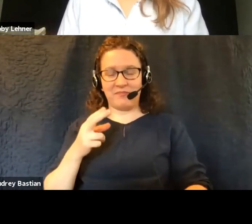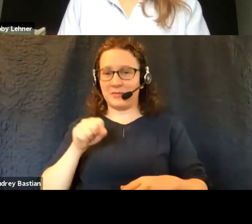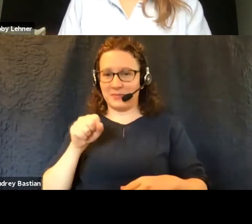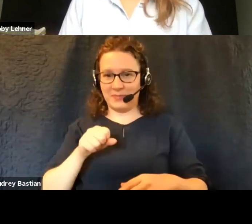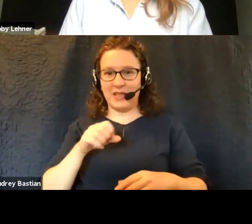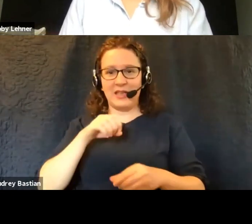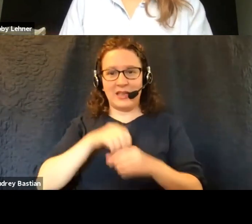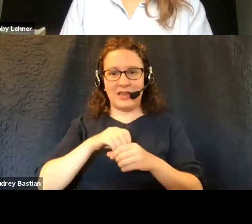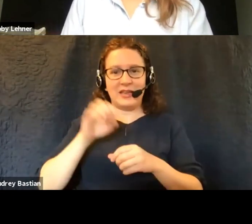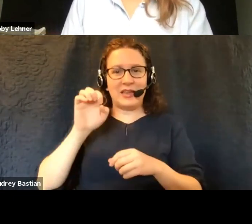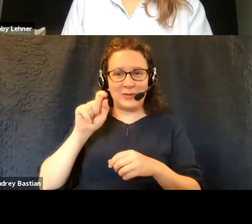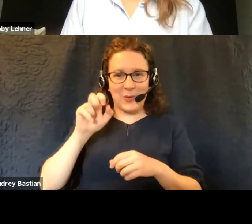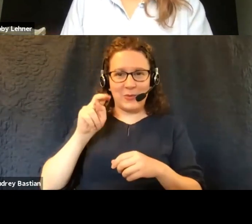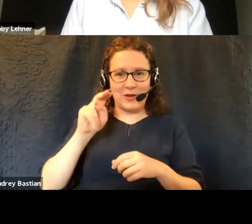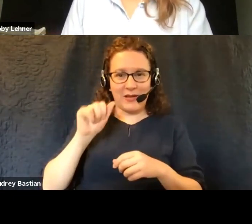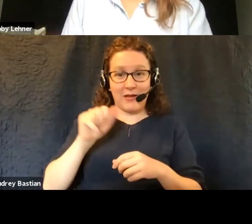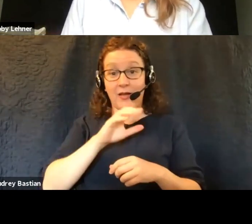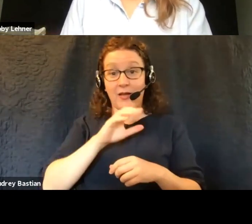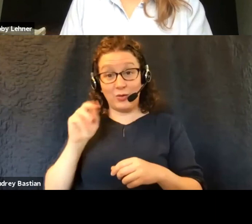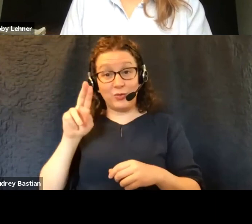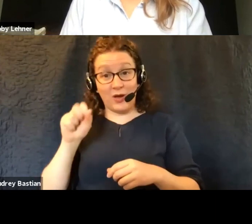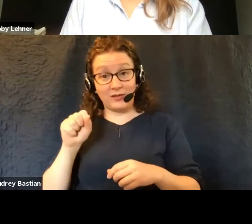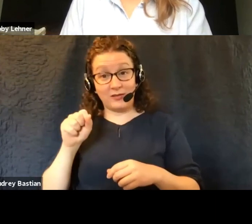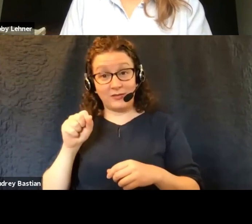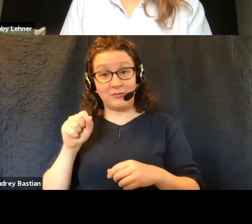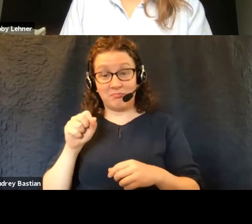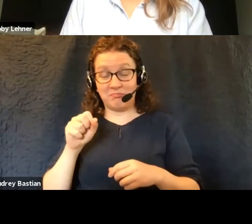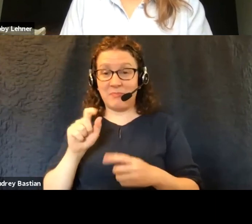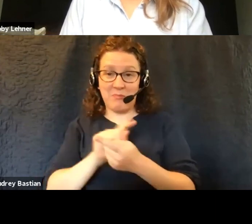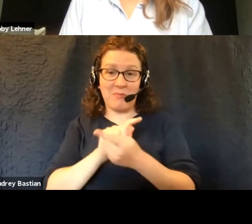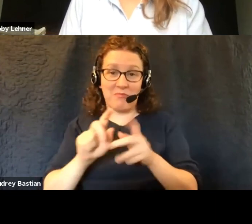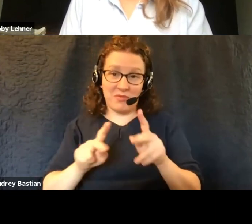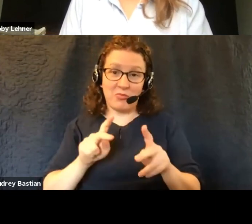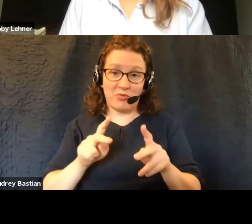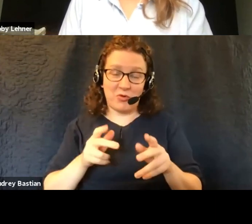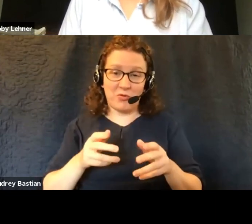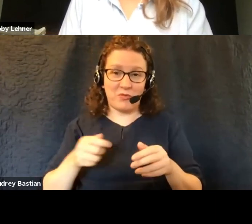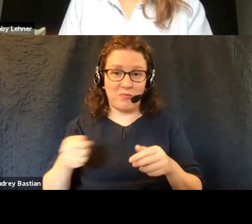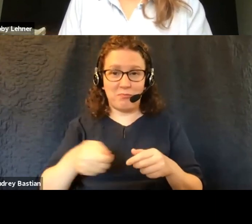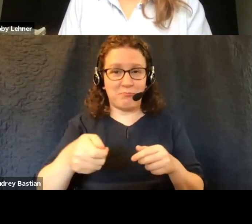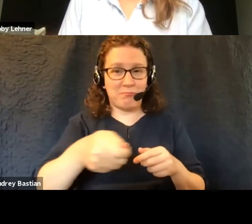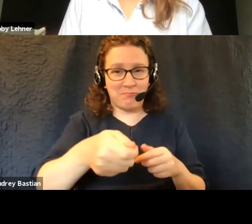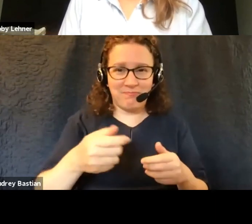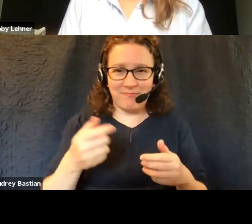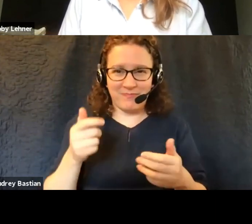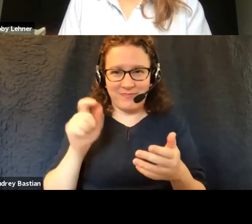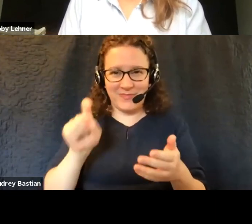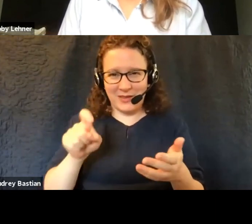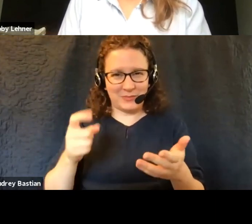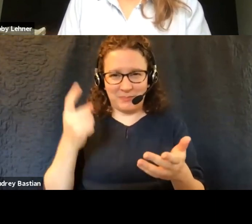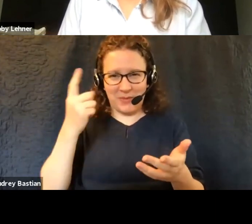because there I was also at the town where I was living and I was also the first blind